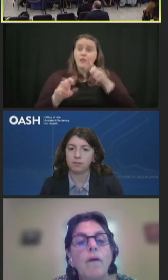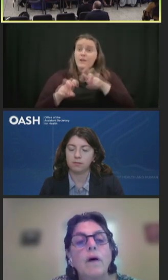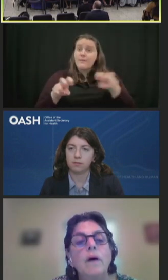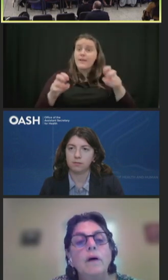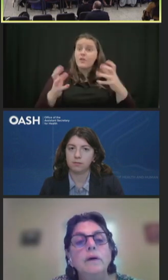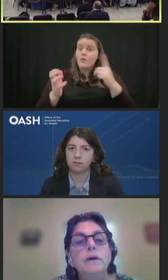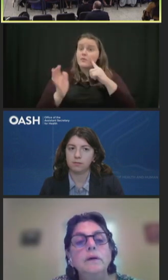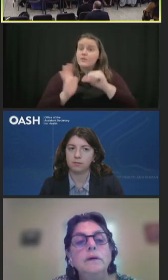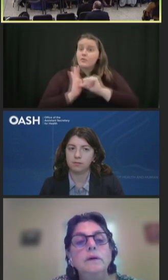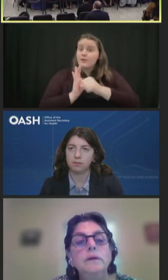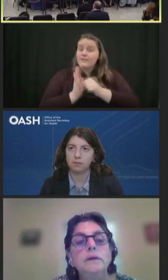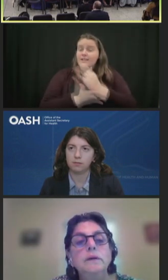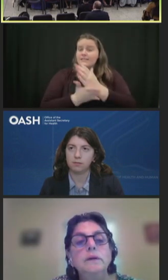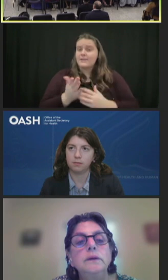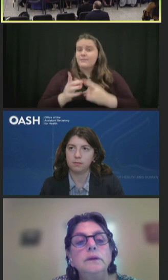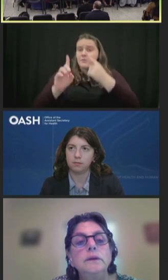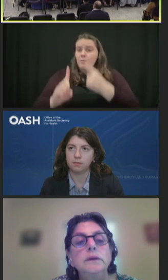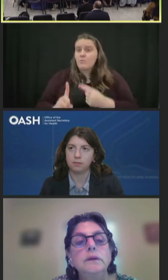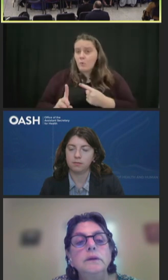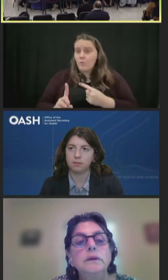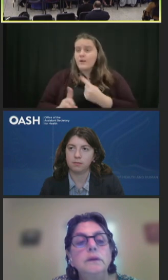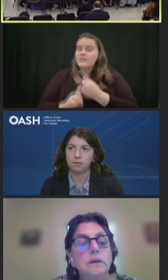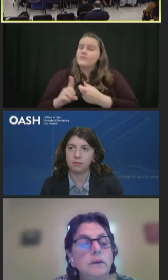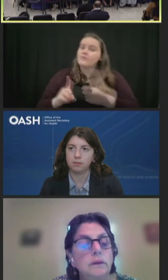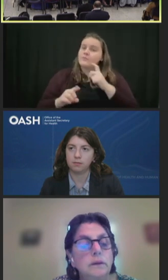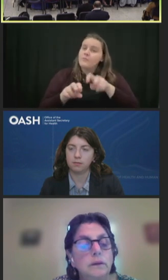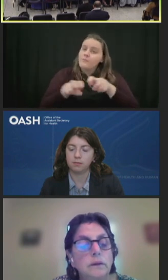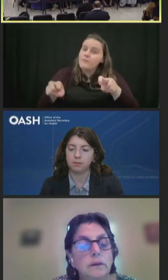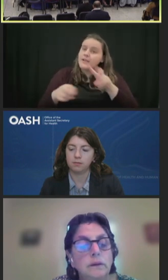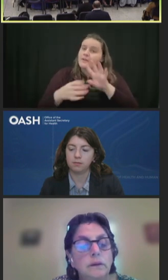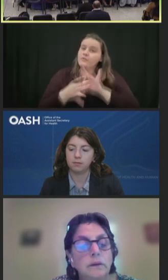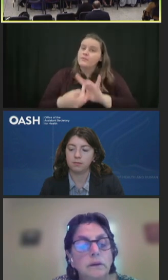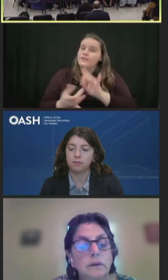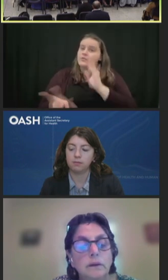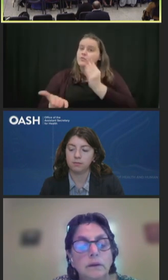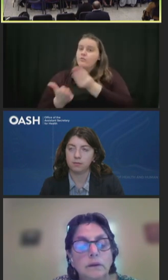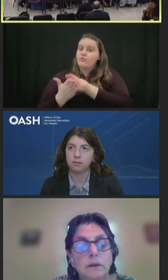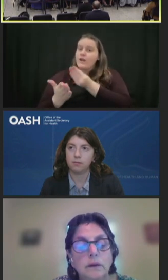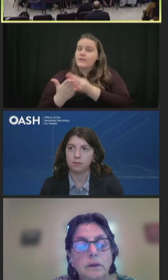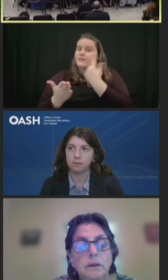some of the points that were made by the panel around the funding for vaccine and,